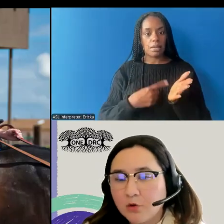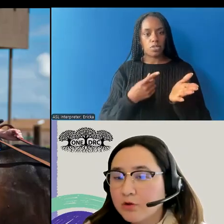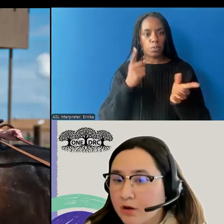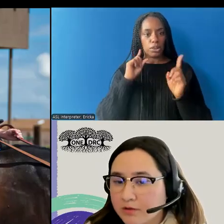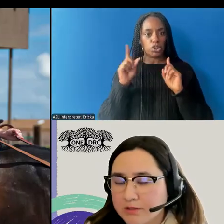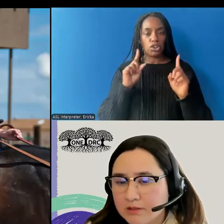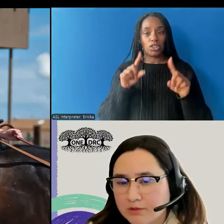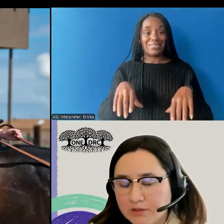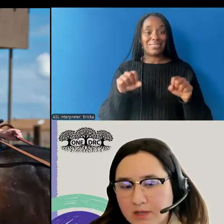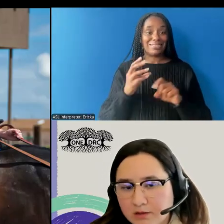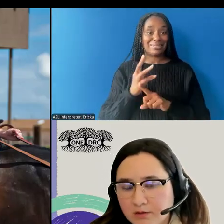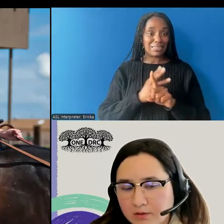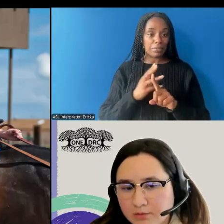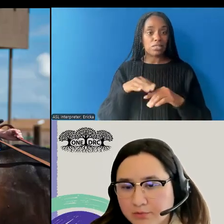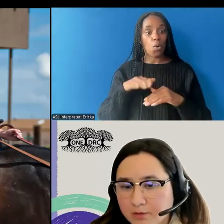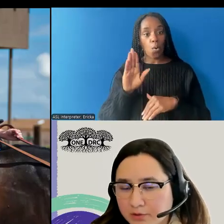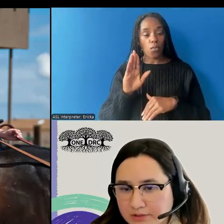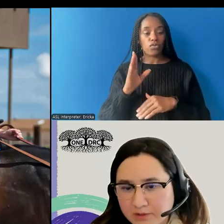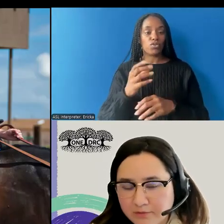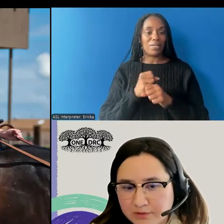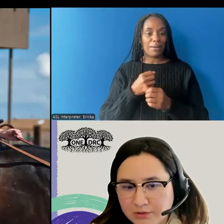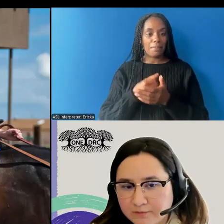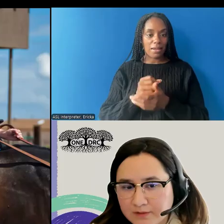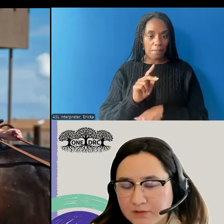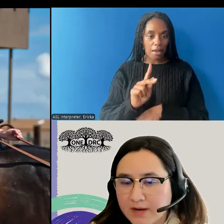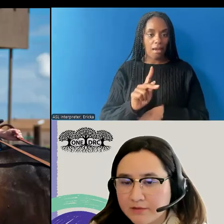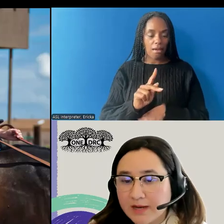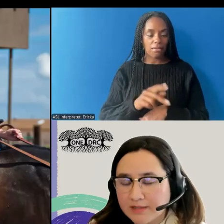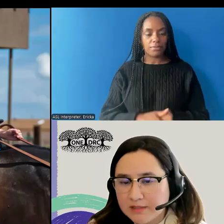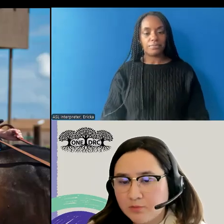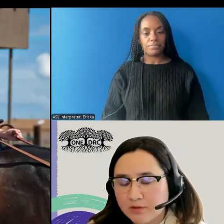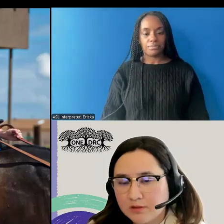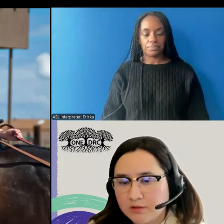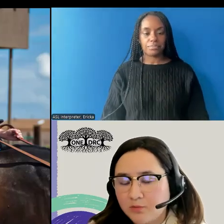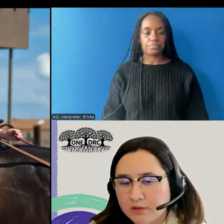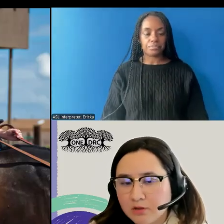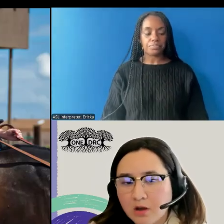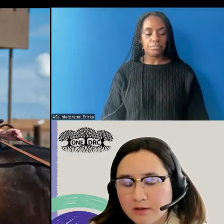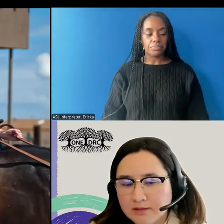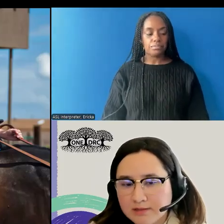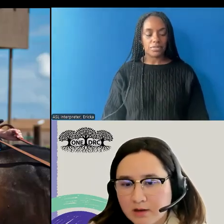or longer to, to get a reimbursement for the service. So the idea with the, with the law is that,